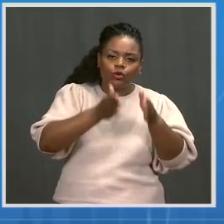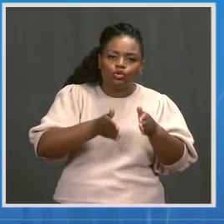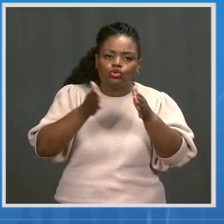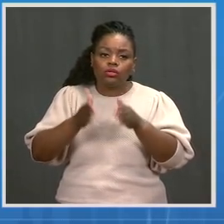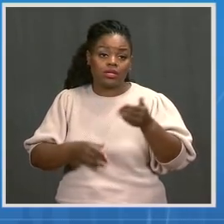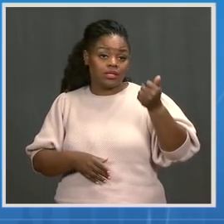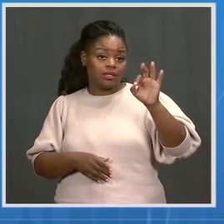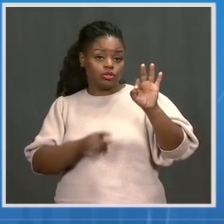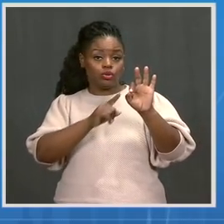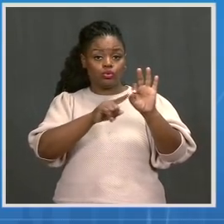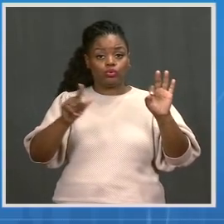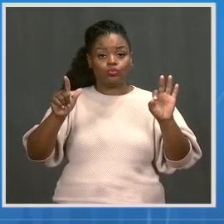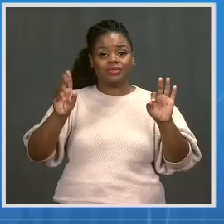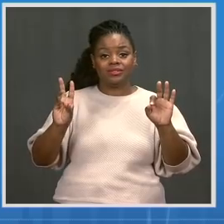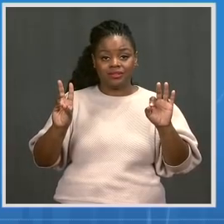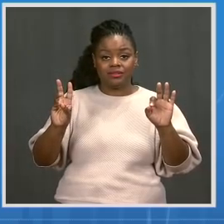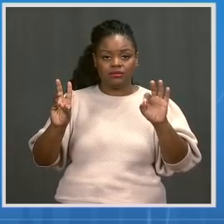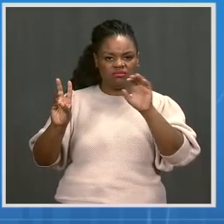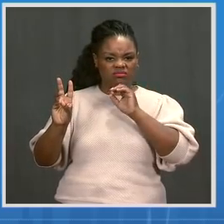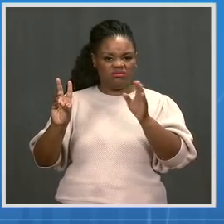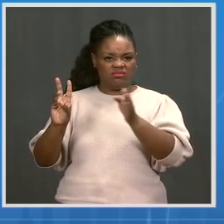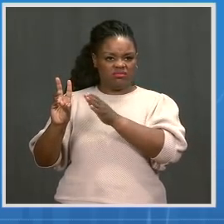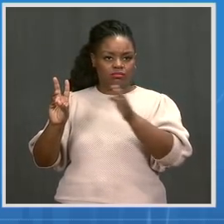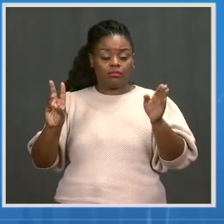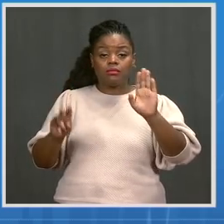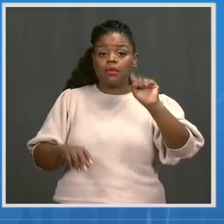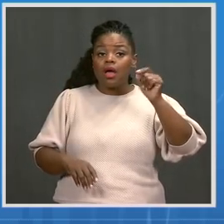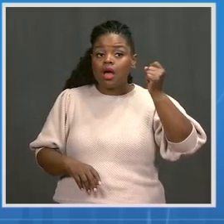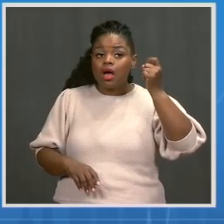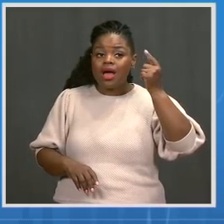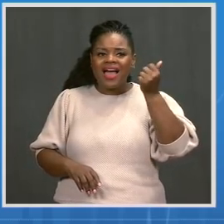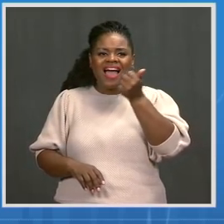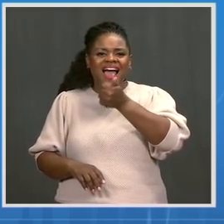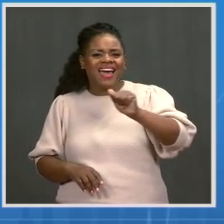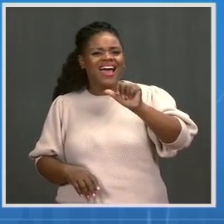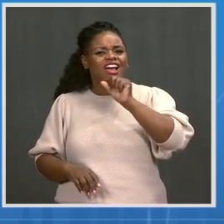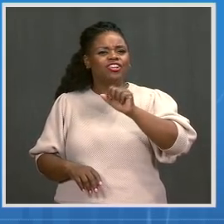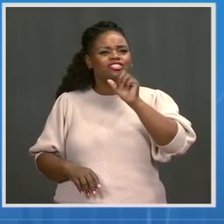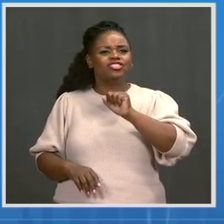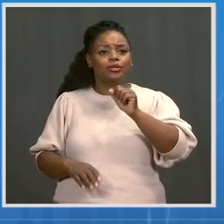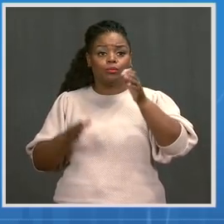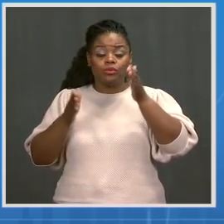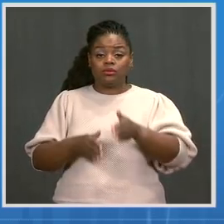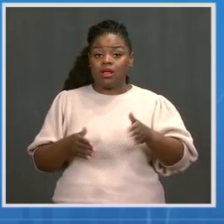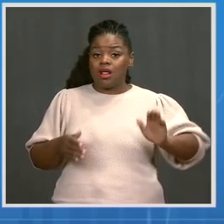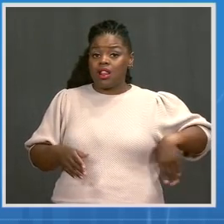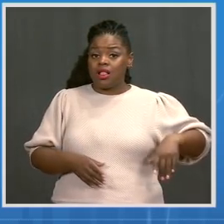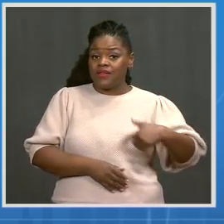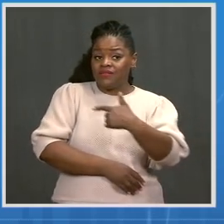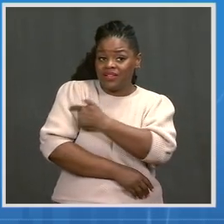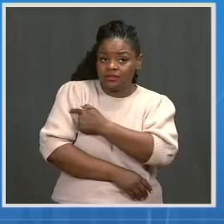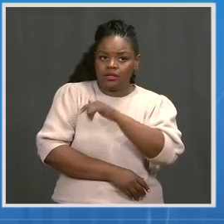although any age of an unvaccinated person is someone we need to get vaccinated